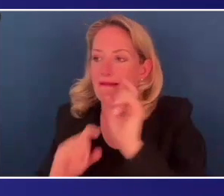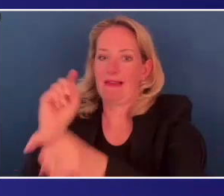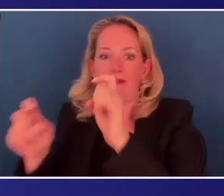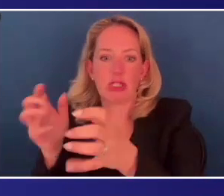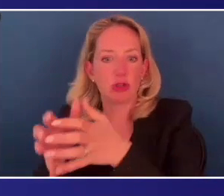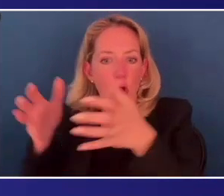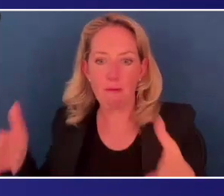Millions of millions like me have held up our end of the bargain. It's time for the government to do theirs.